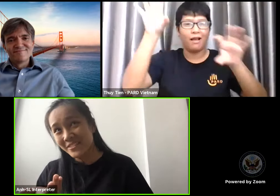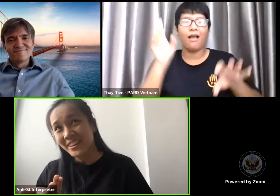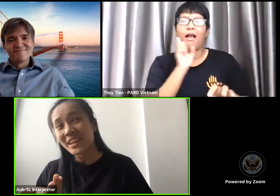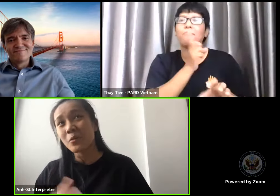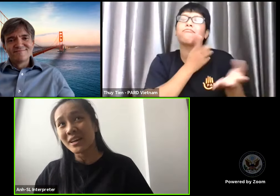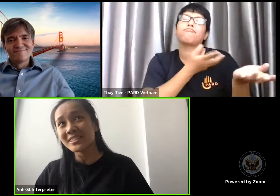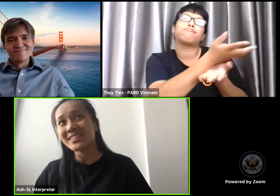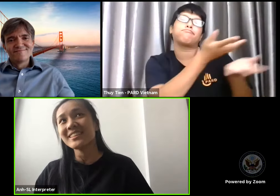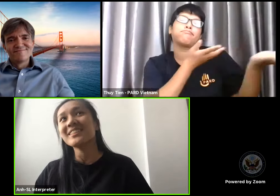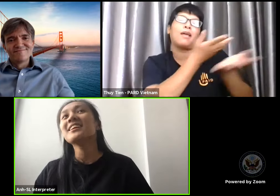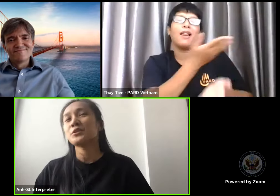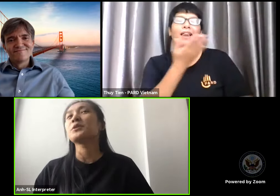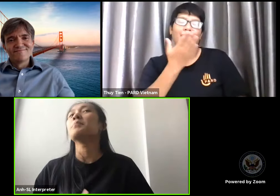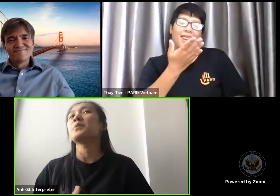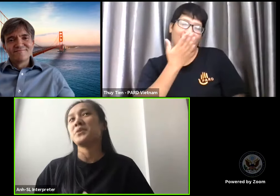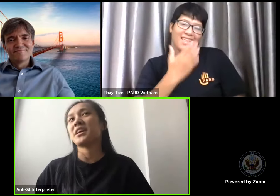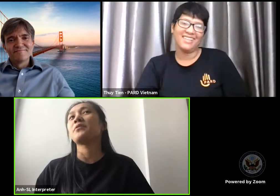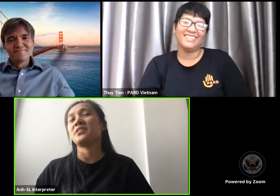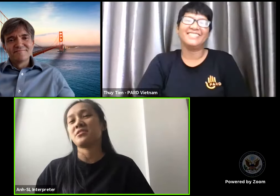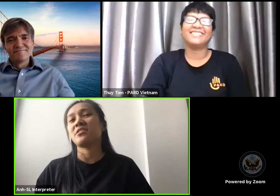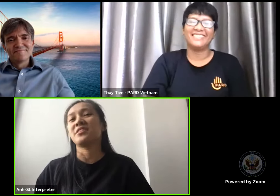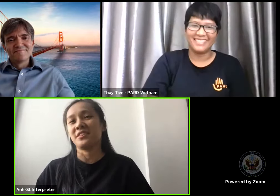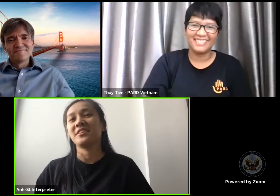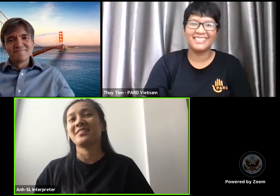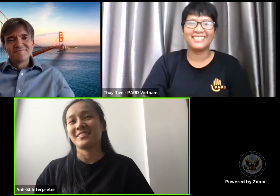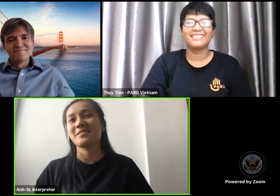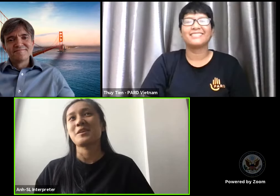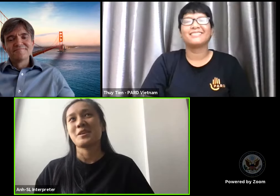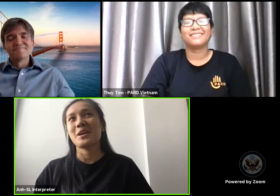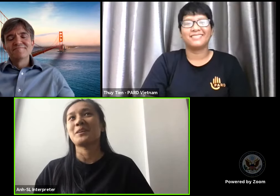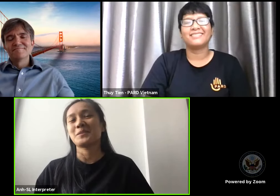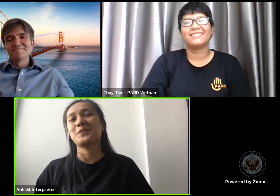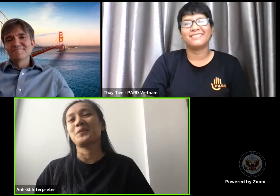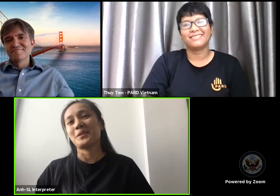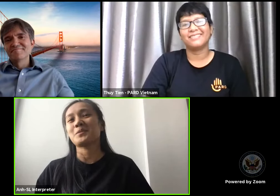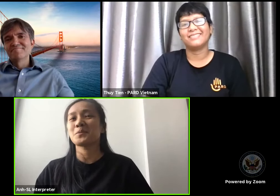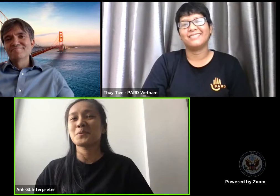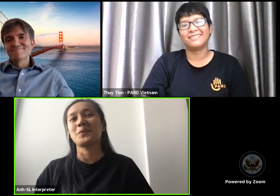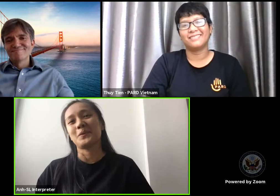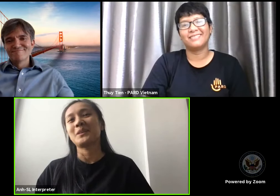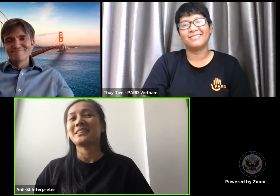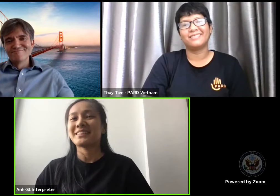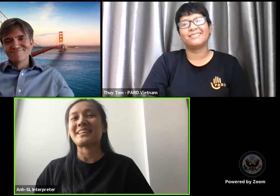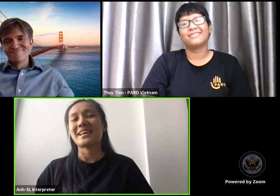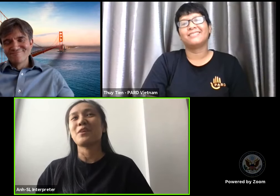drinking water to communicate with each other. Yeah, so that's also -- that's how